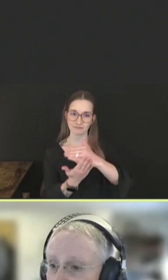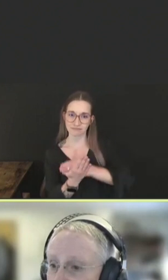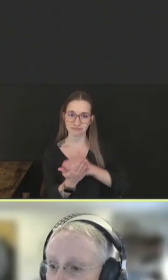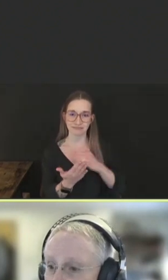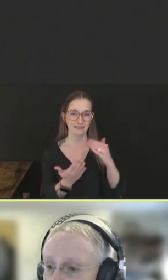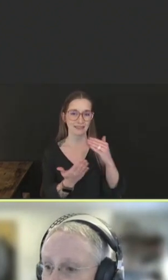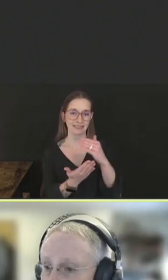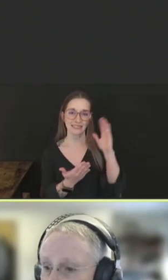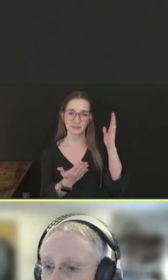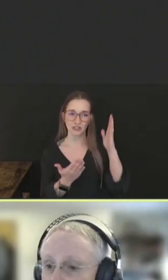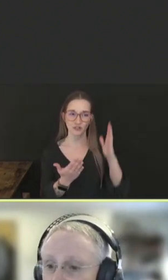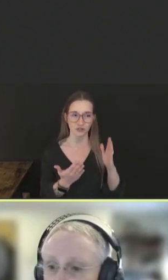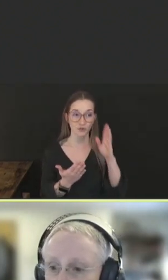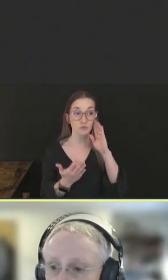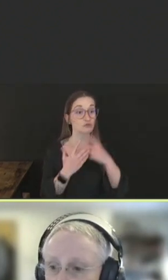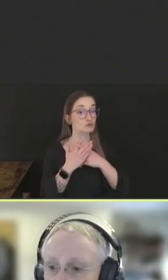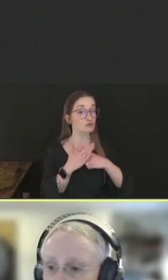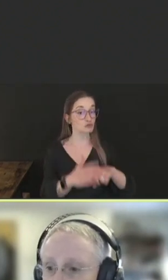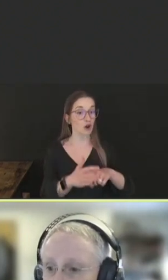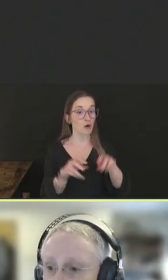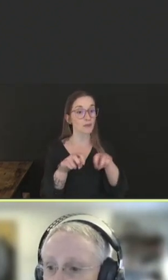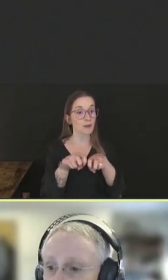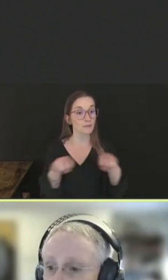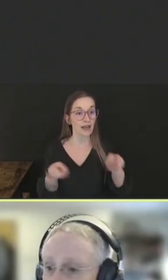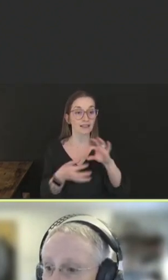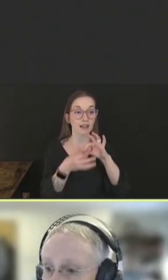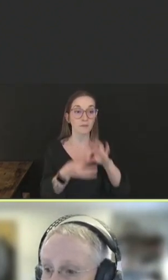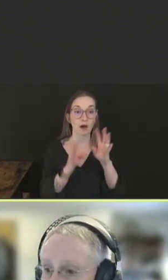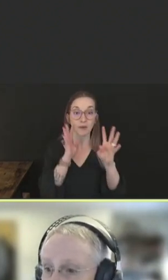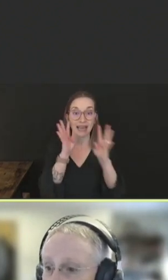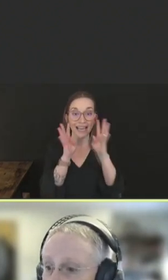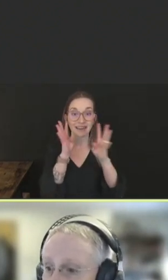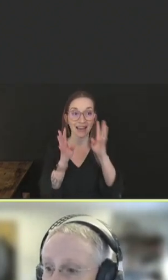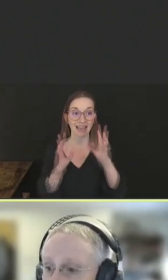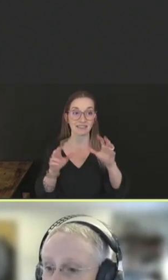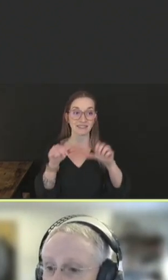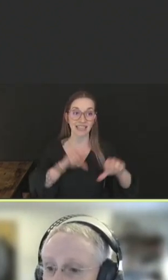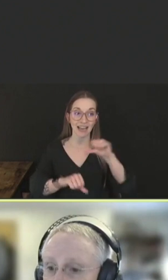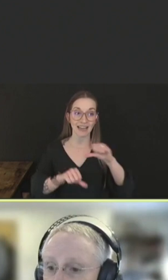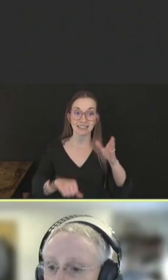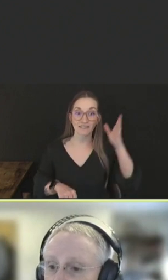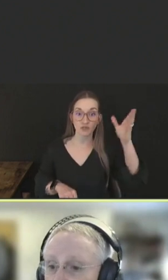innovative vaccine science and future vaccines. We'll then have a brief update from our innovation